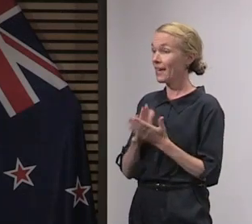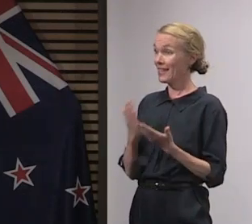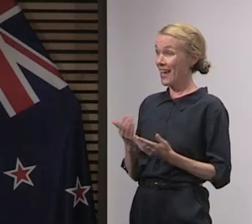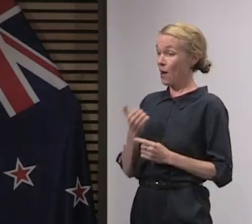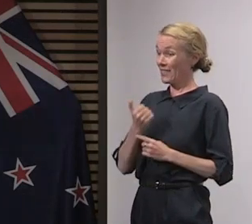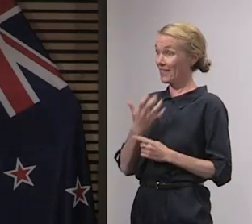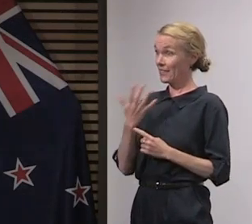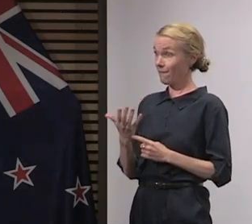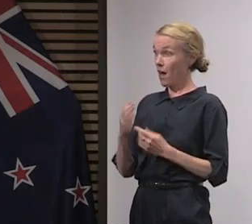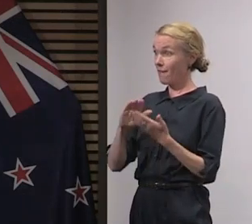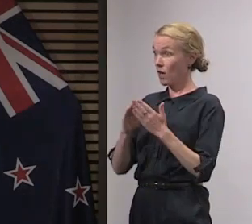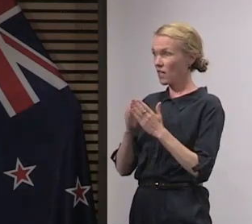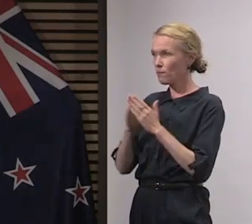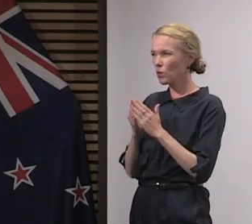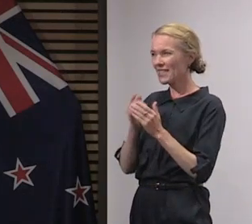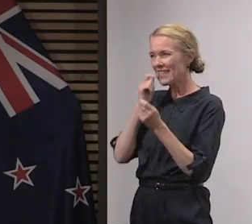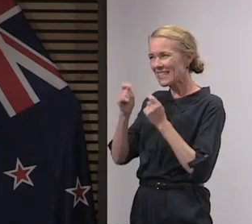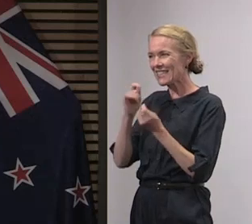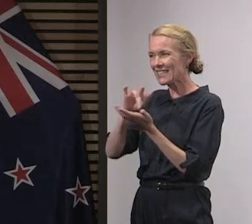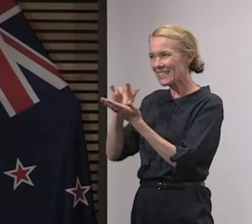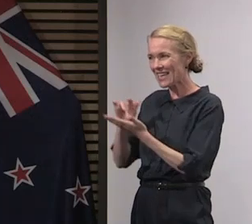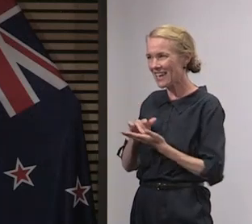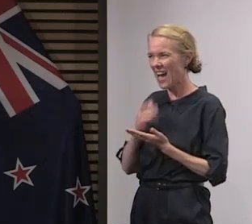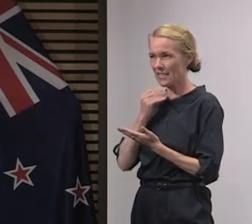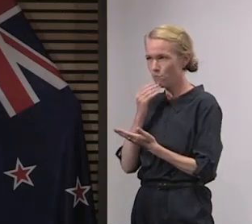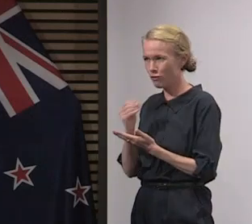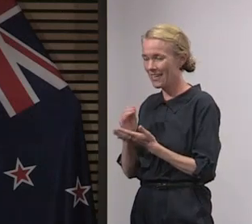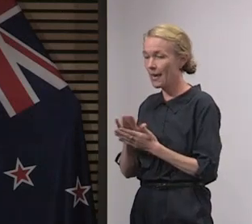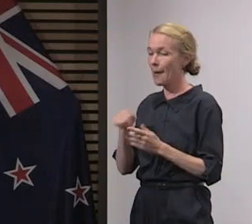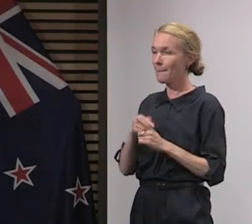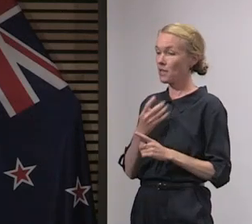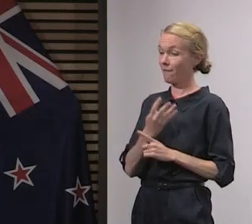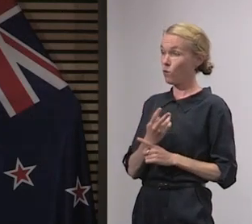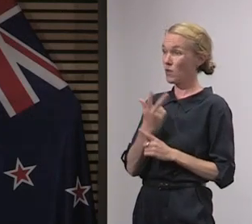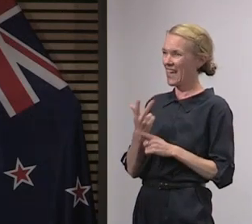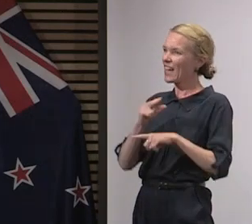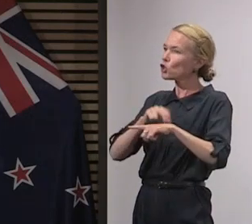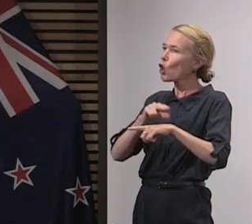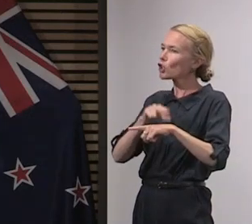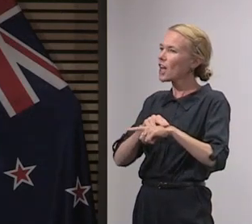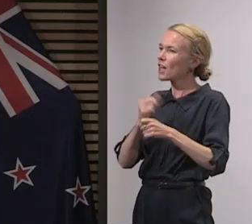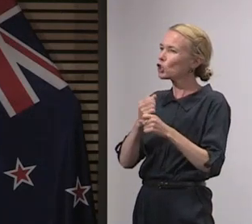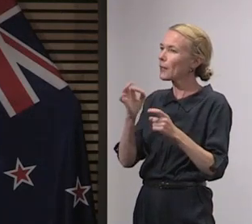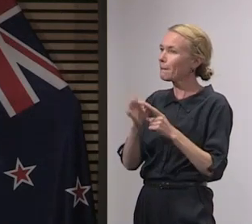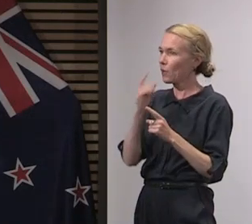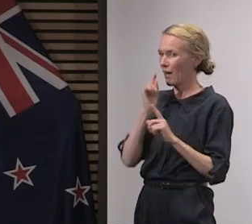of community testing, we have,